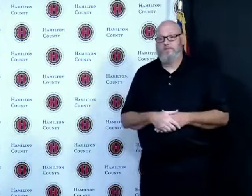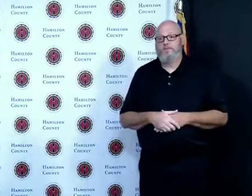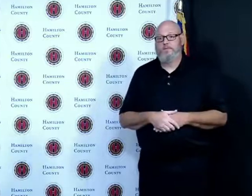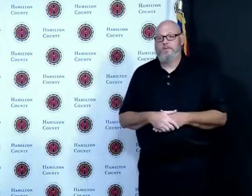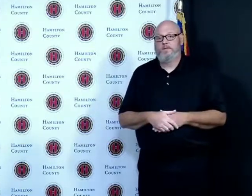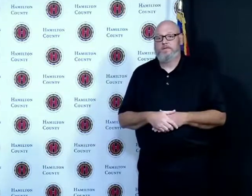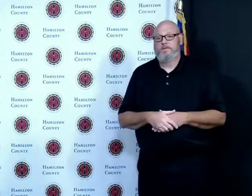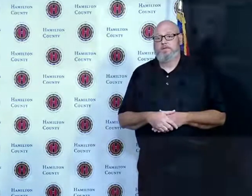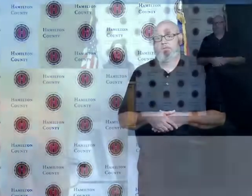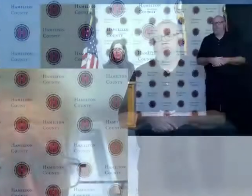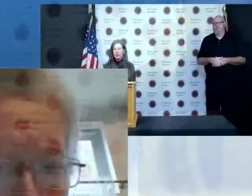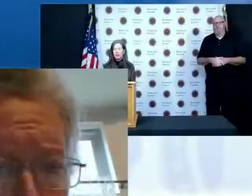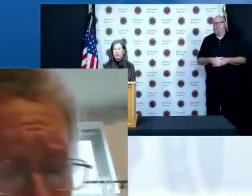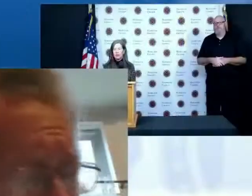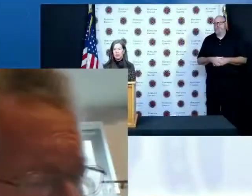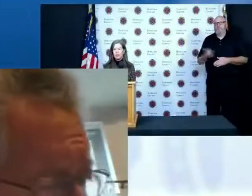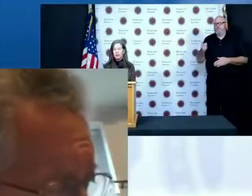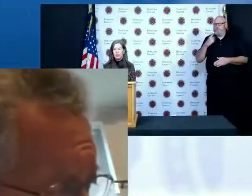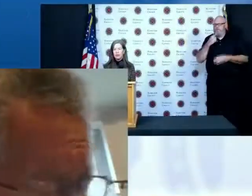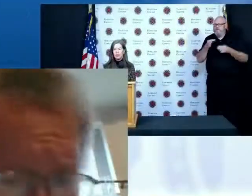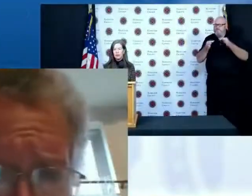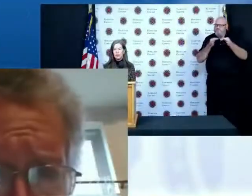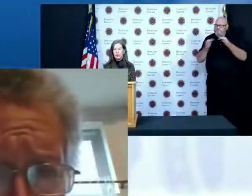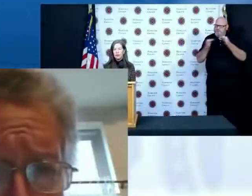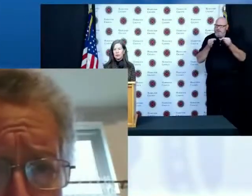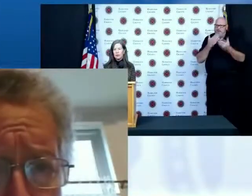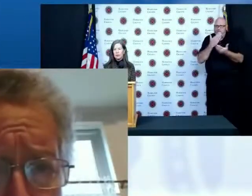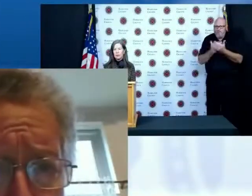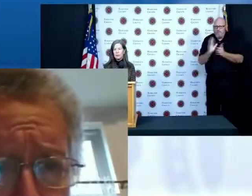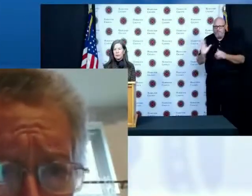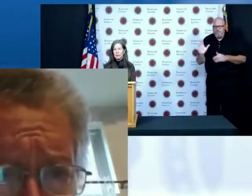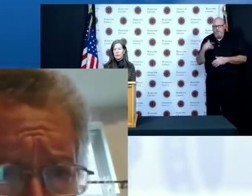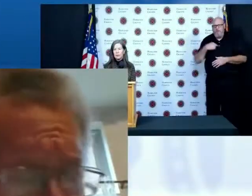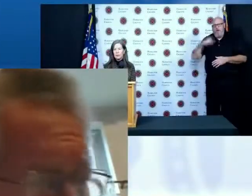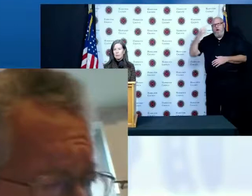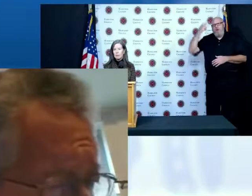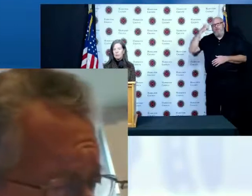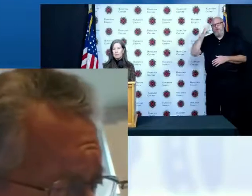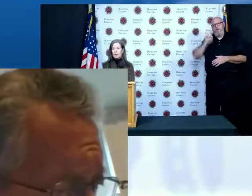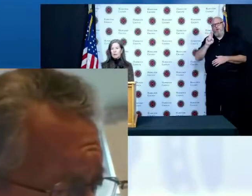laid it out pretty well and I thought Renee did as as well as to to the situation where you where